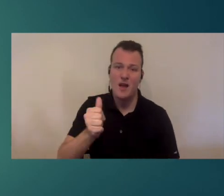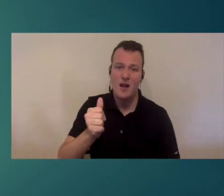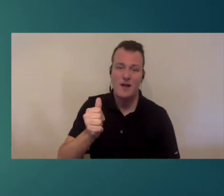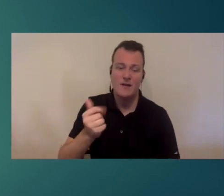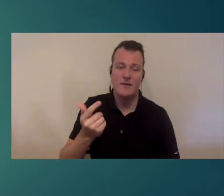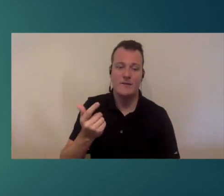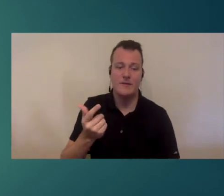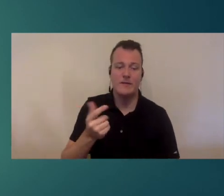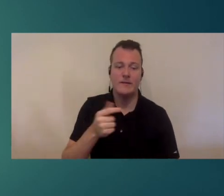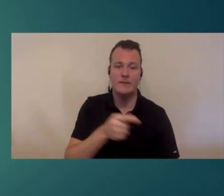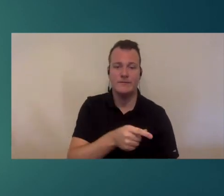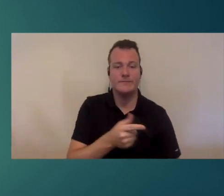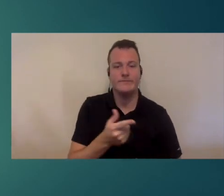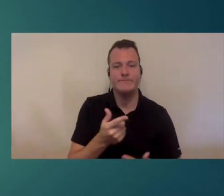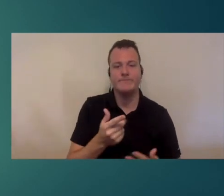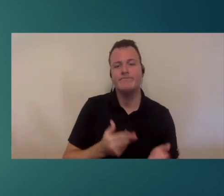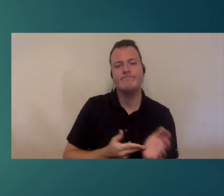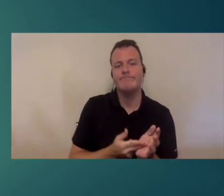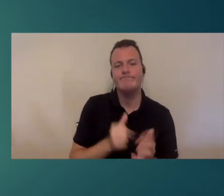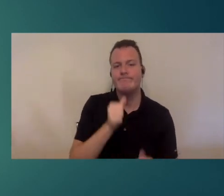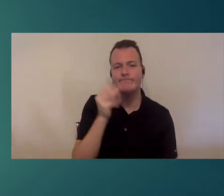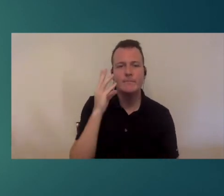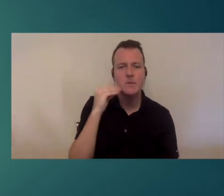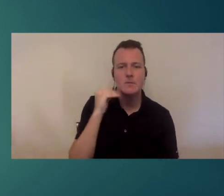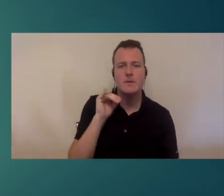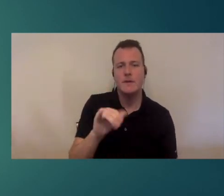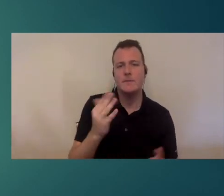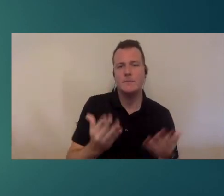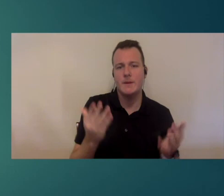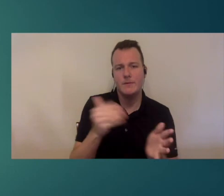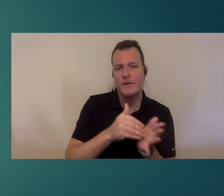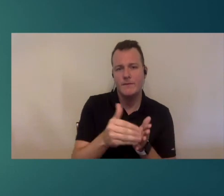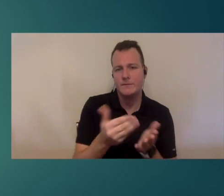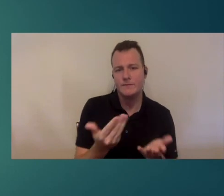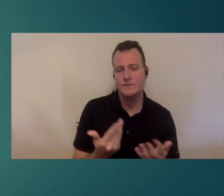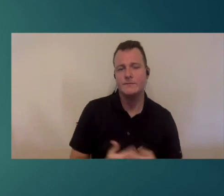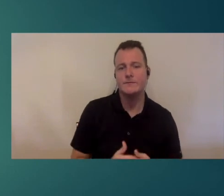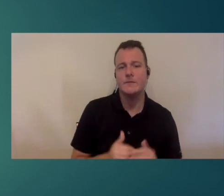time period anyhow, so I don't think you'll encounter that in your kind of